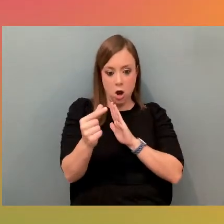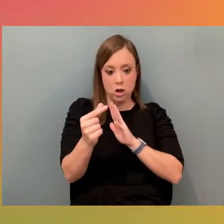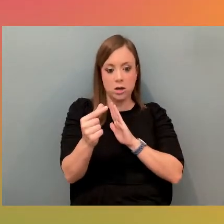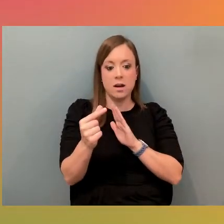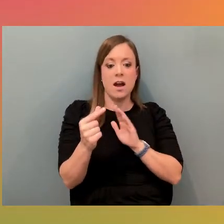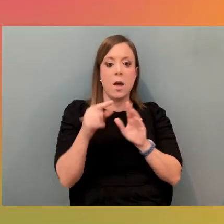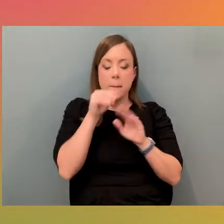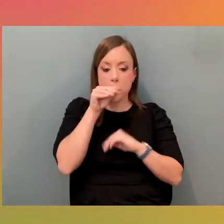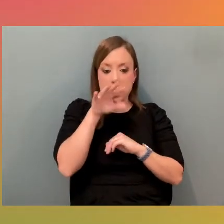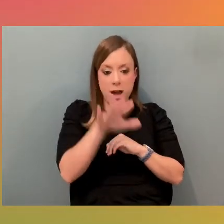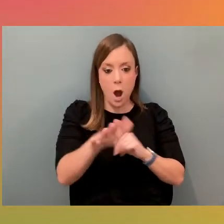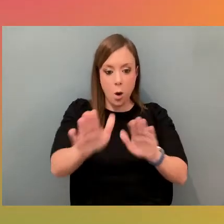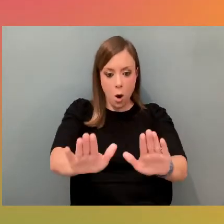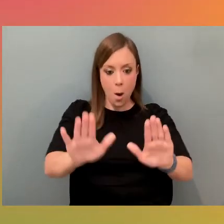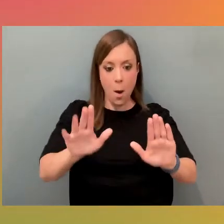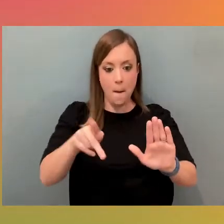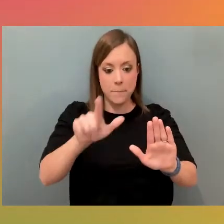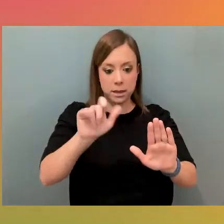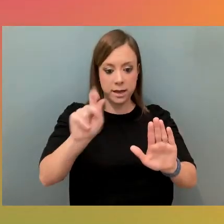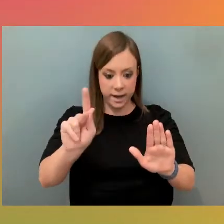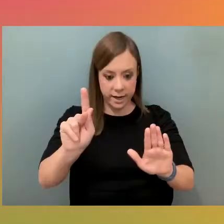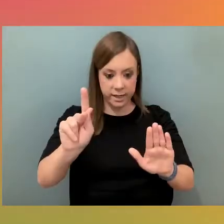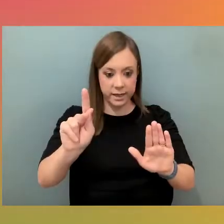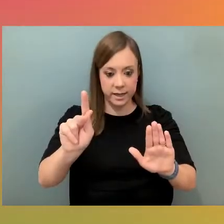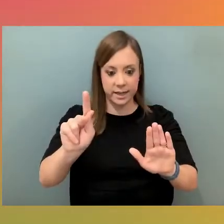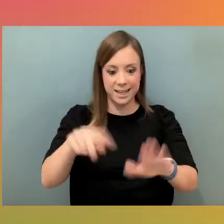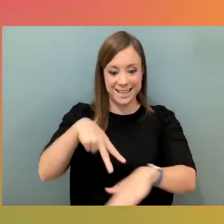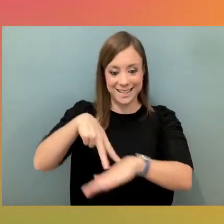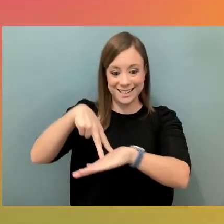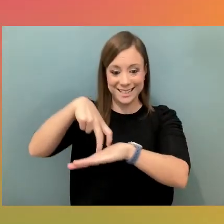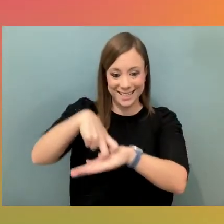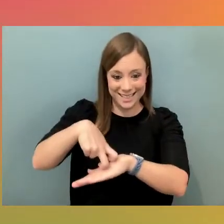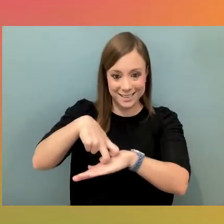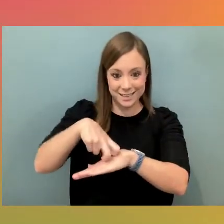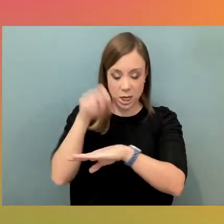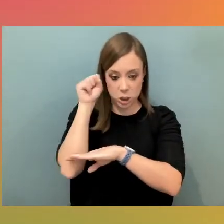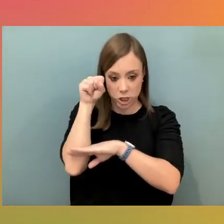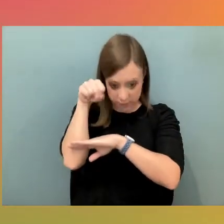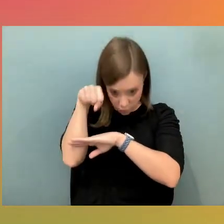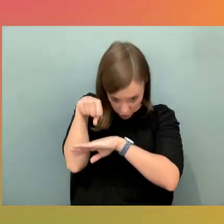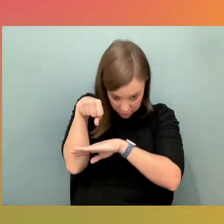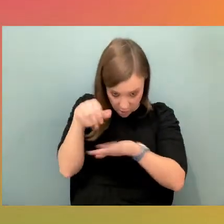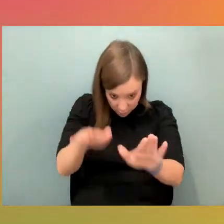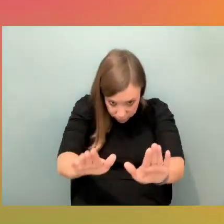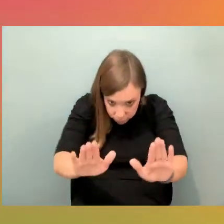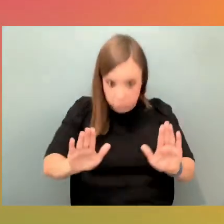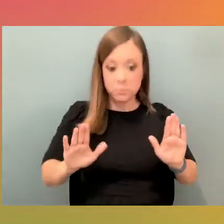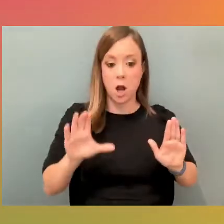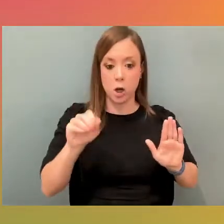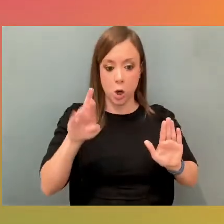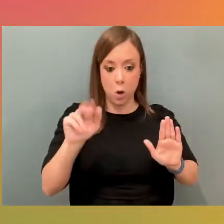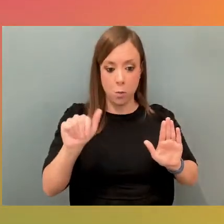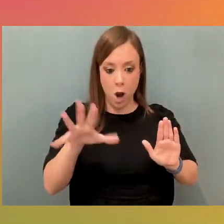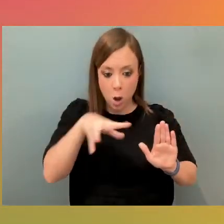AS YOU BREATH OUT. INHALE, PLANK.